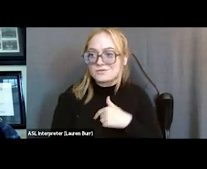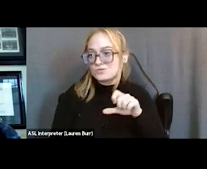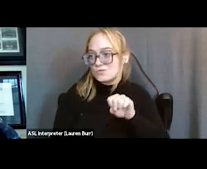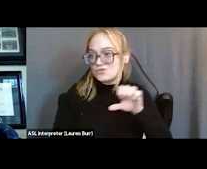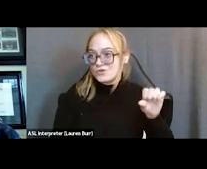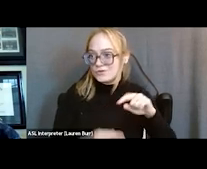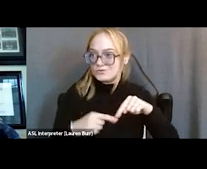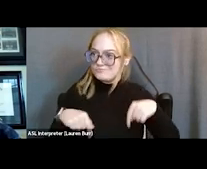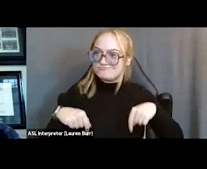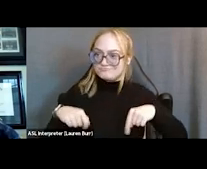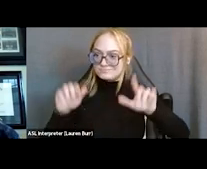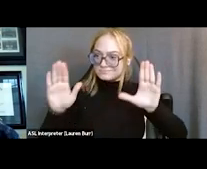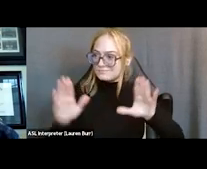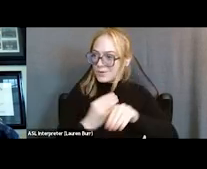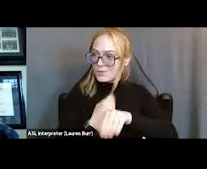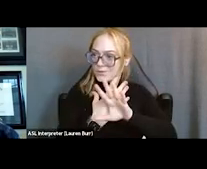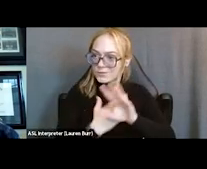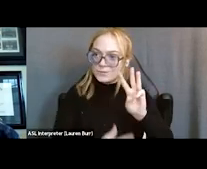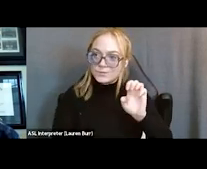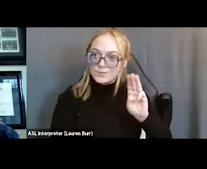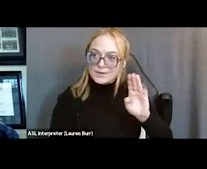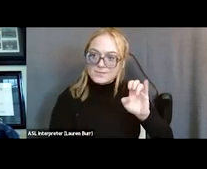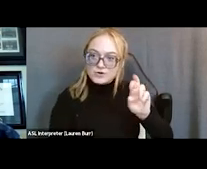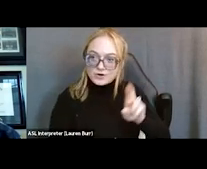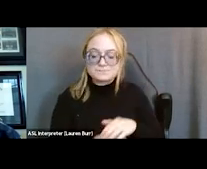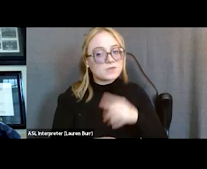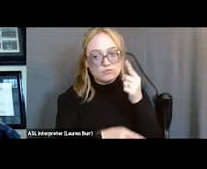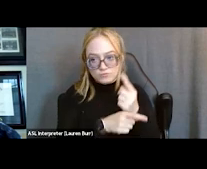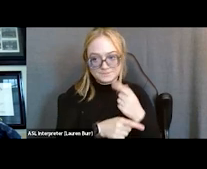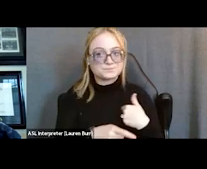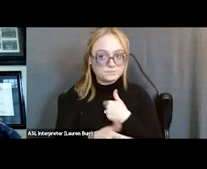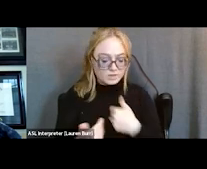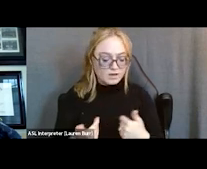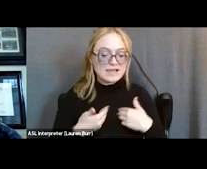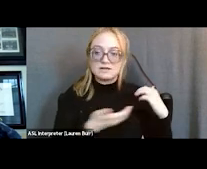And it is correct, you know, we do have a collaboration, you know, with, you know,